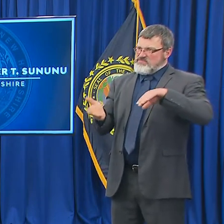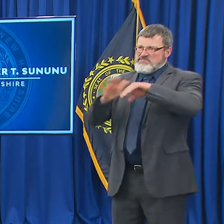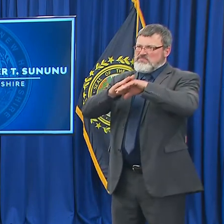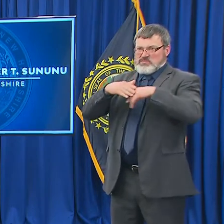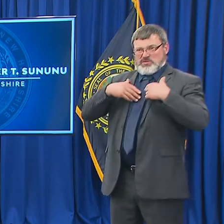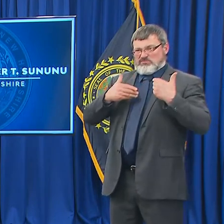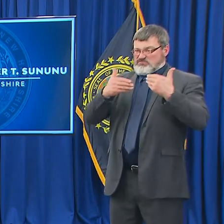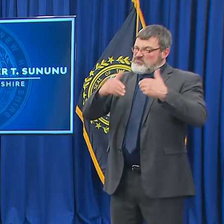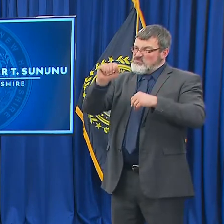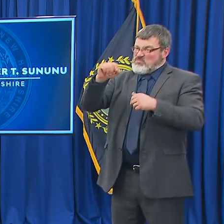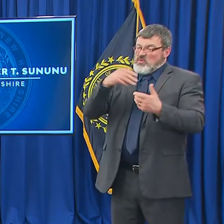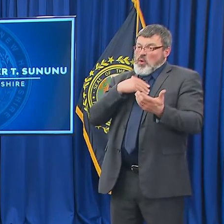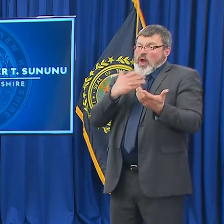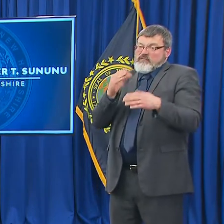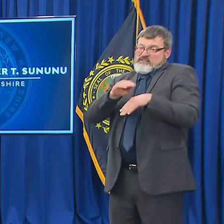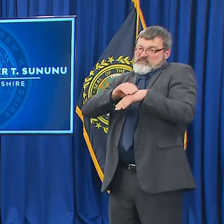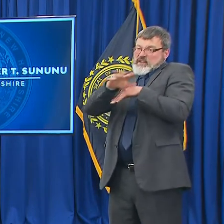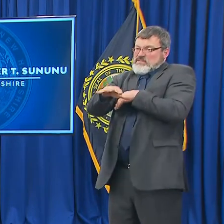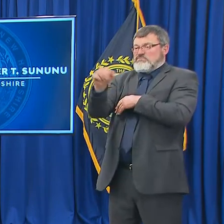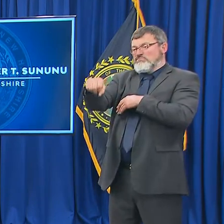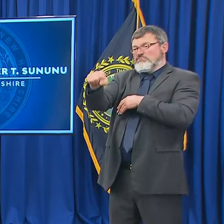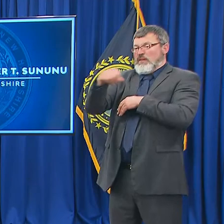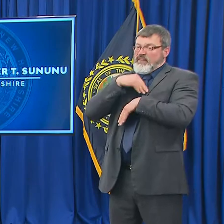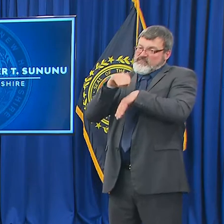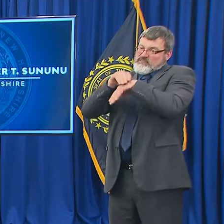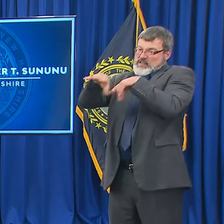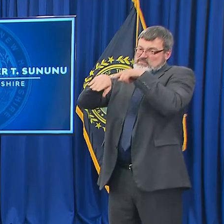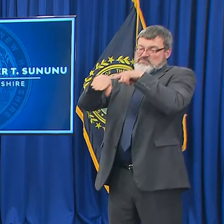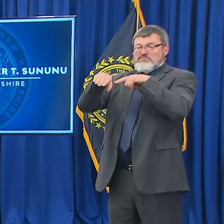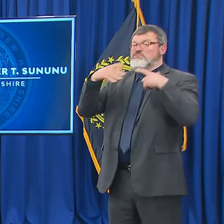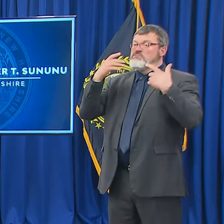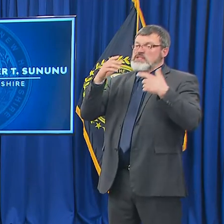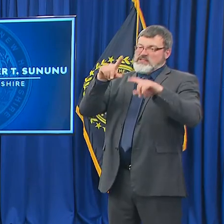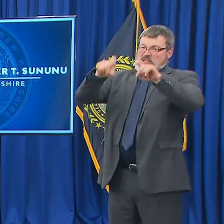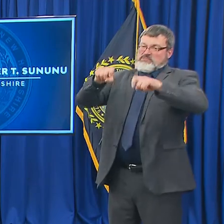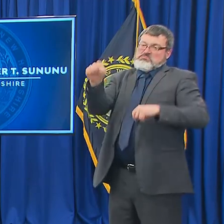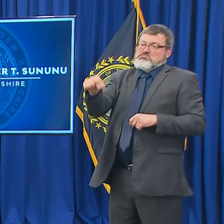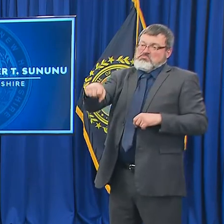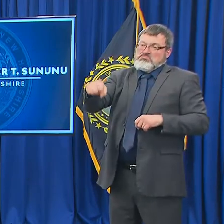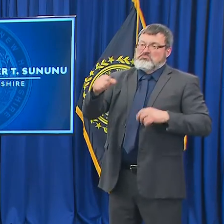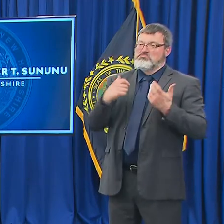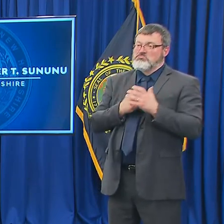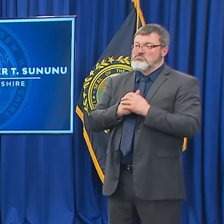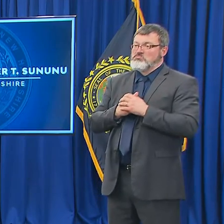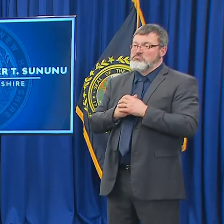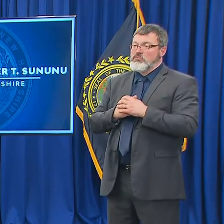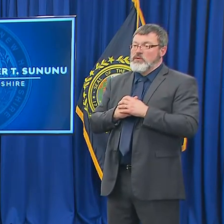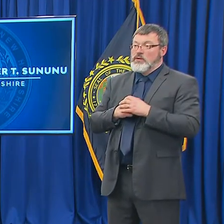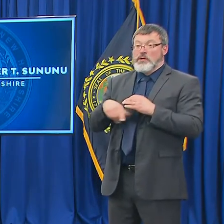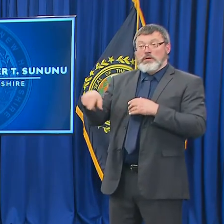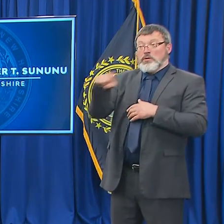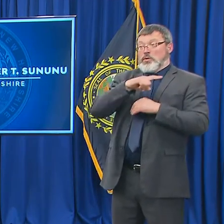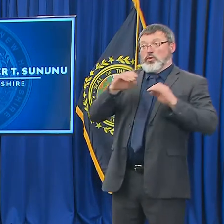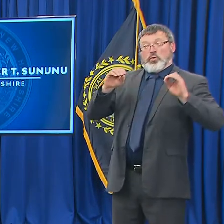and that even implementation of different testing strategies it doesn't it doesn't make the risk is zero. So we still need to go back ultimately